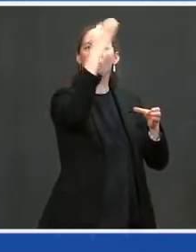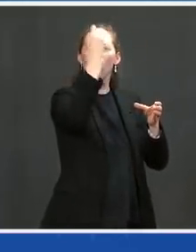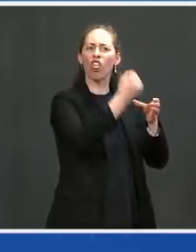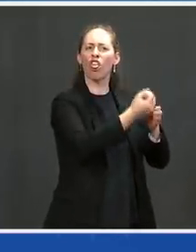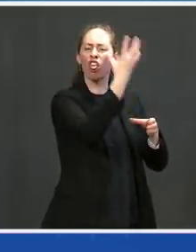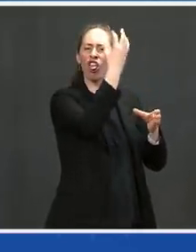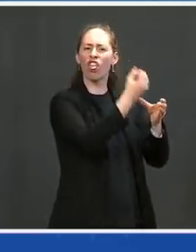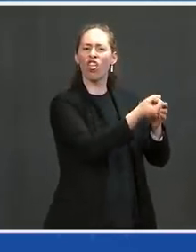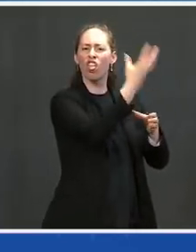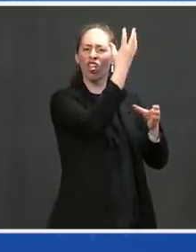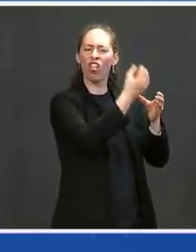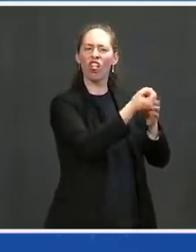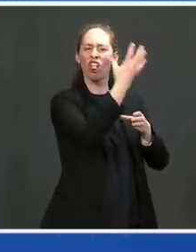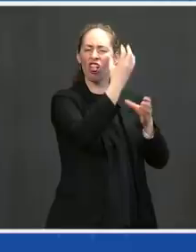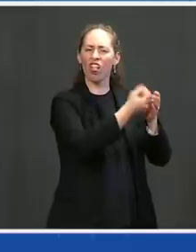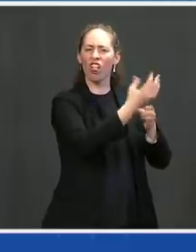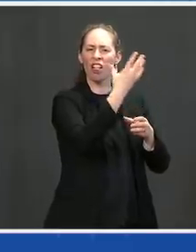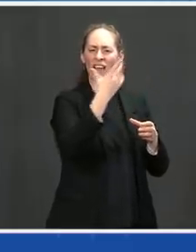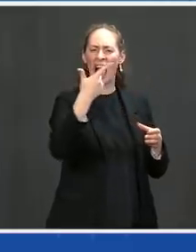What are we doing? And, by the way,